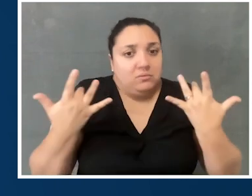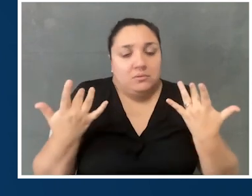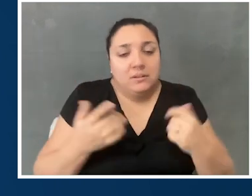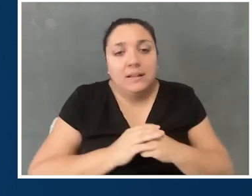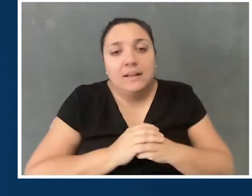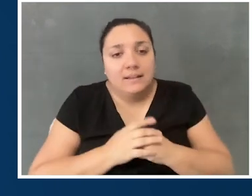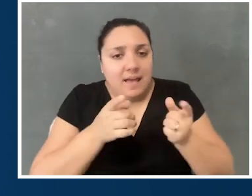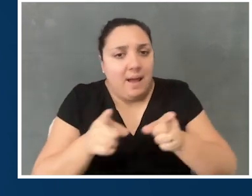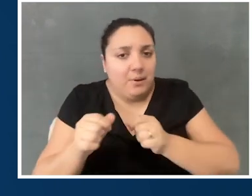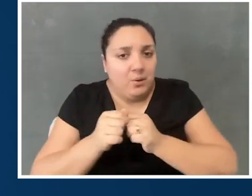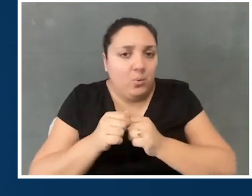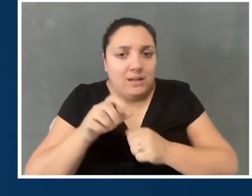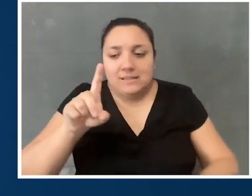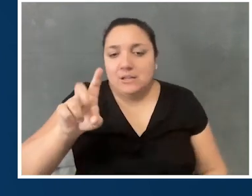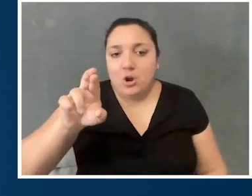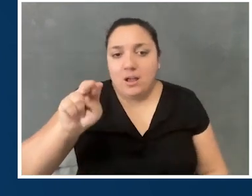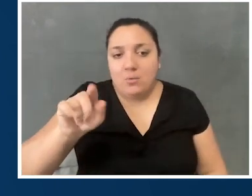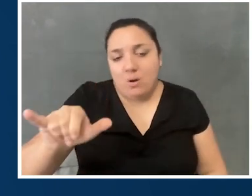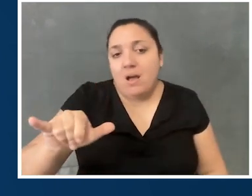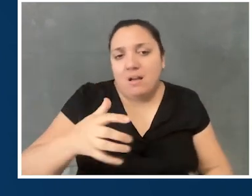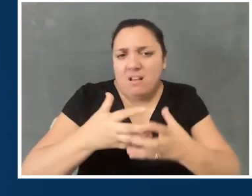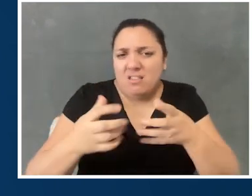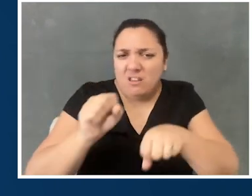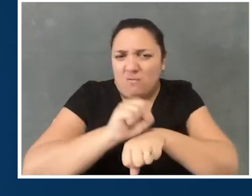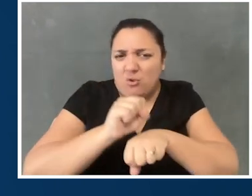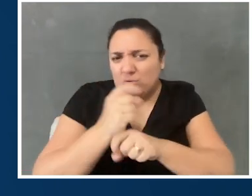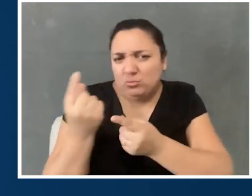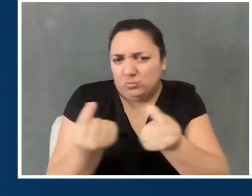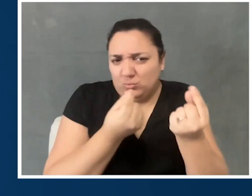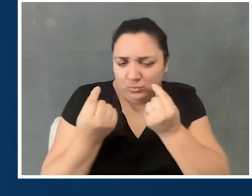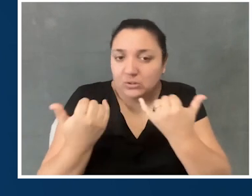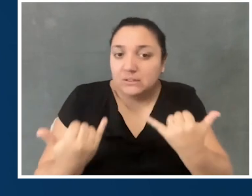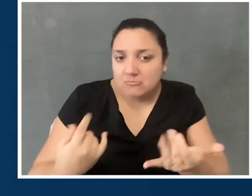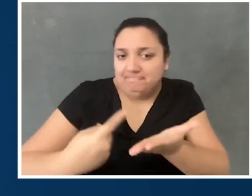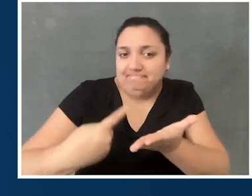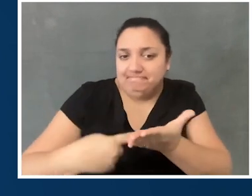We have a lot of work that we do here at DRNY. So Tim, let's talk about the upcoming year.